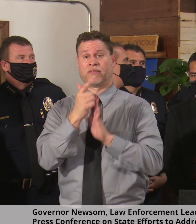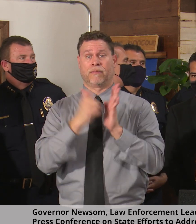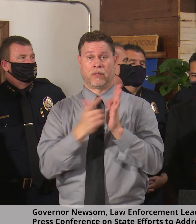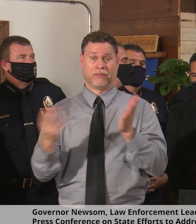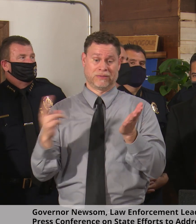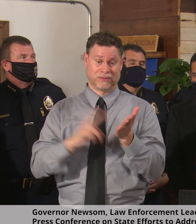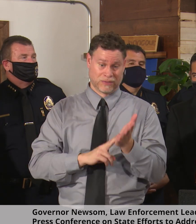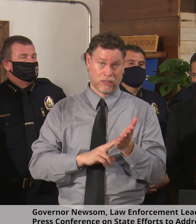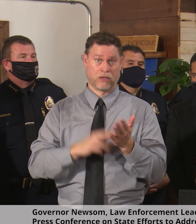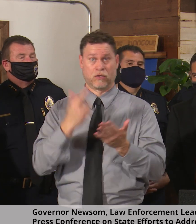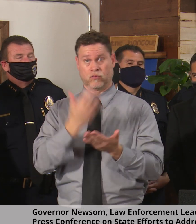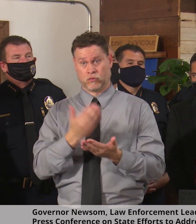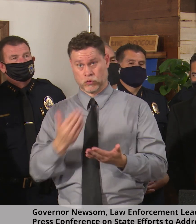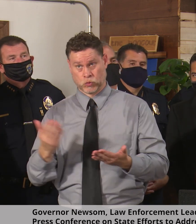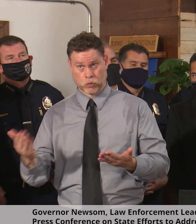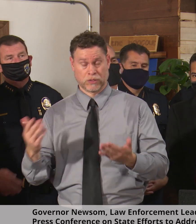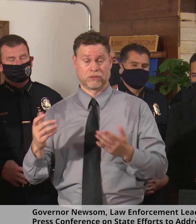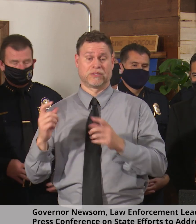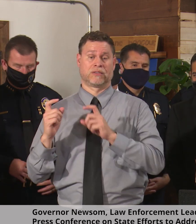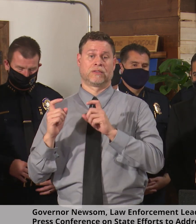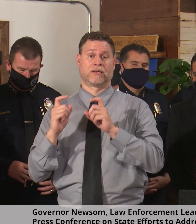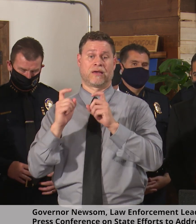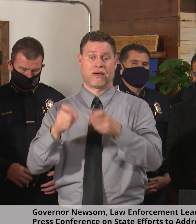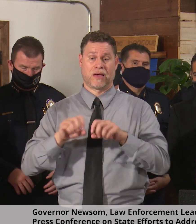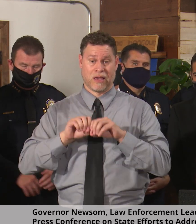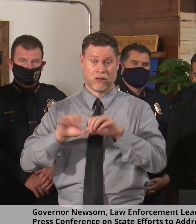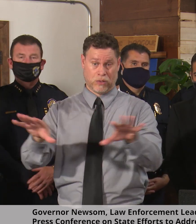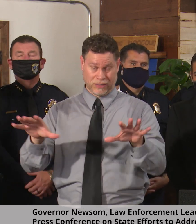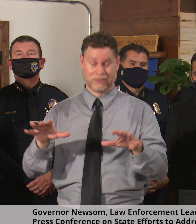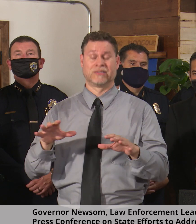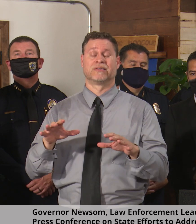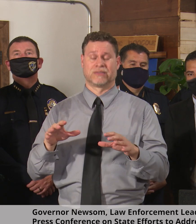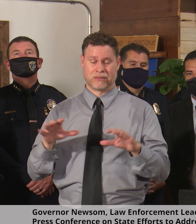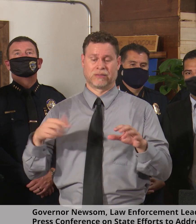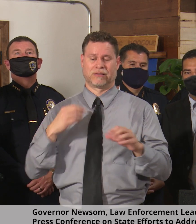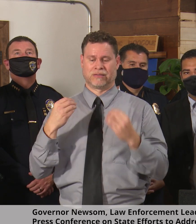having resources being allocated is going to give us the ability to do more of that. It's going to